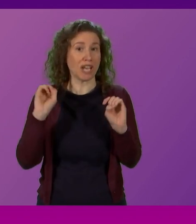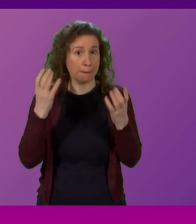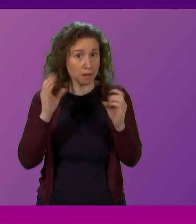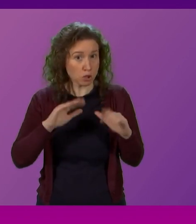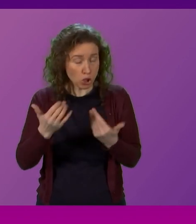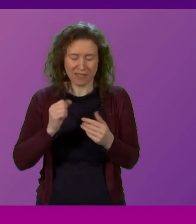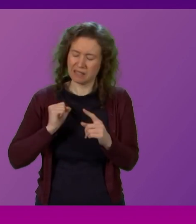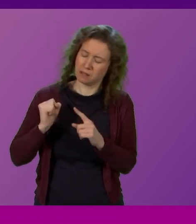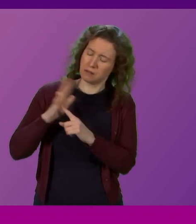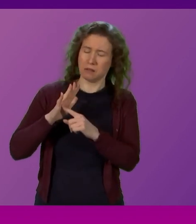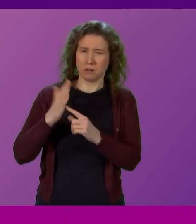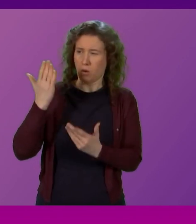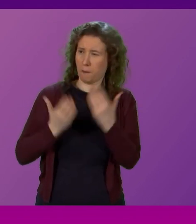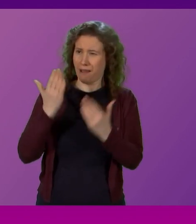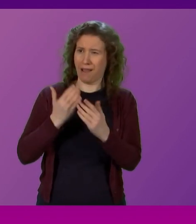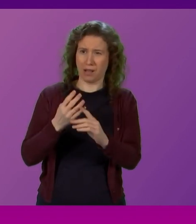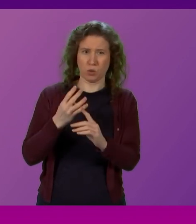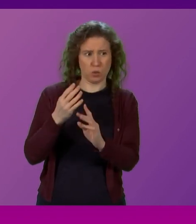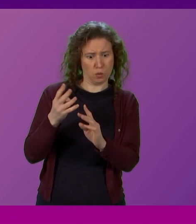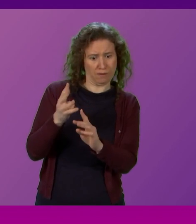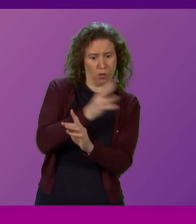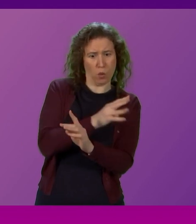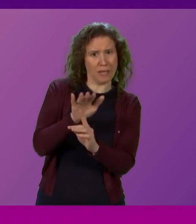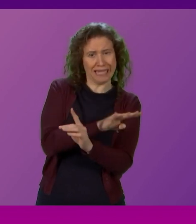most recent week than the average of the four weeks before that.